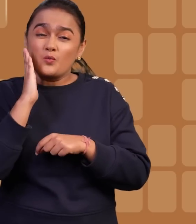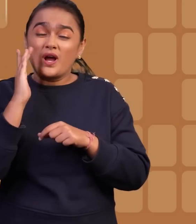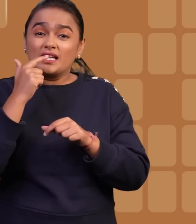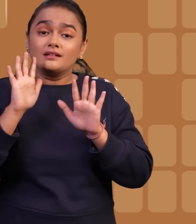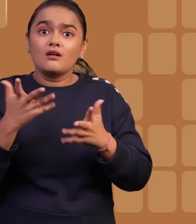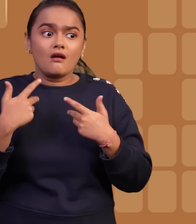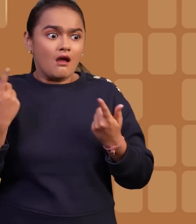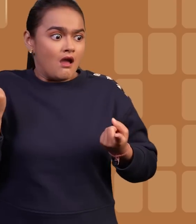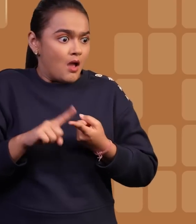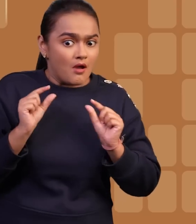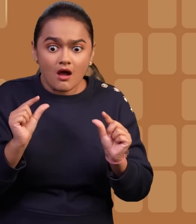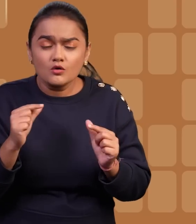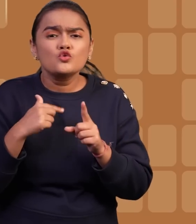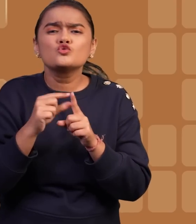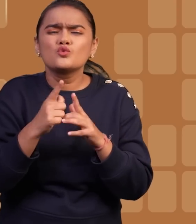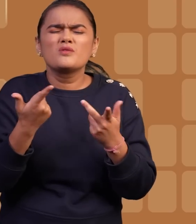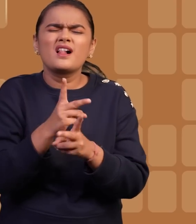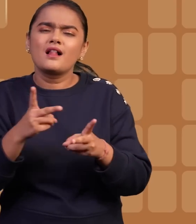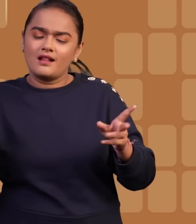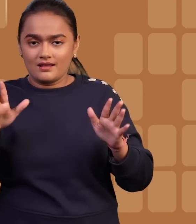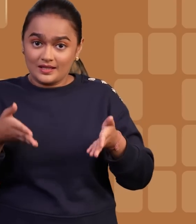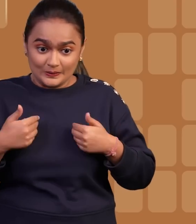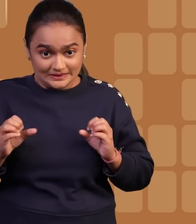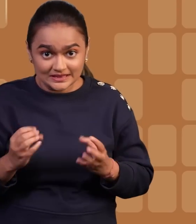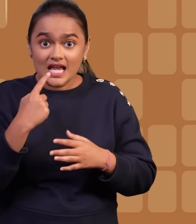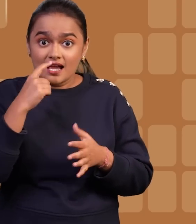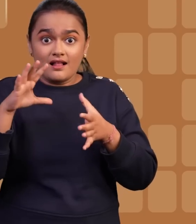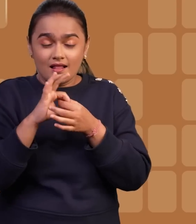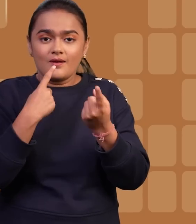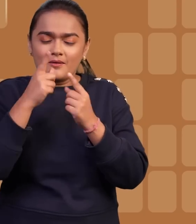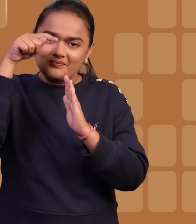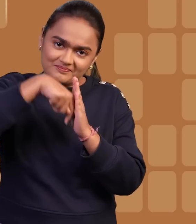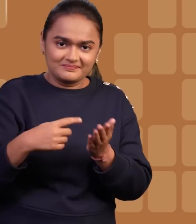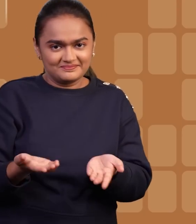and what to do in a dental emergency and so on. So let’s get started and learn more about our teeth.